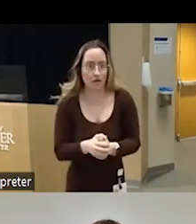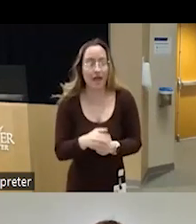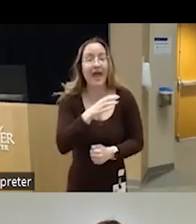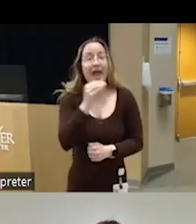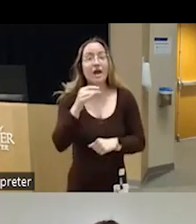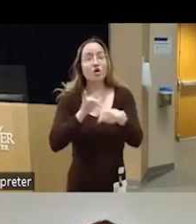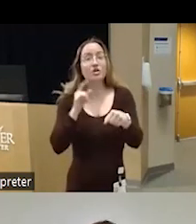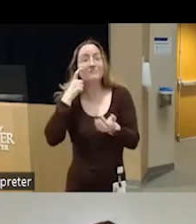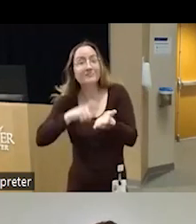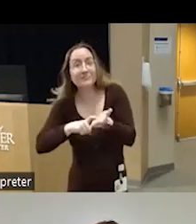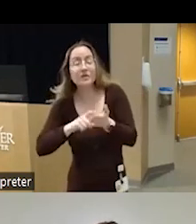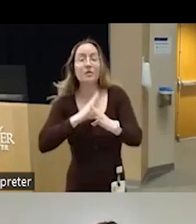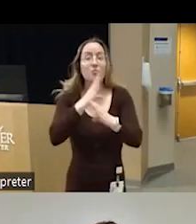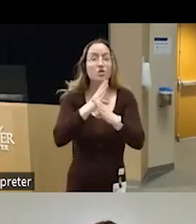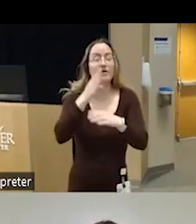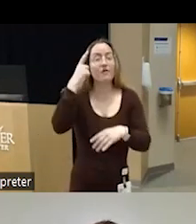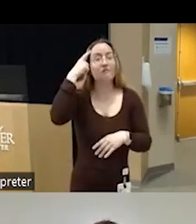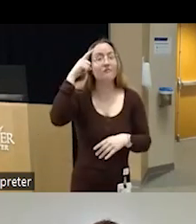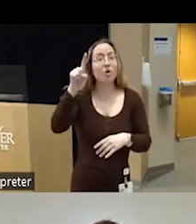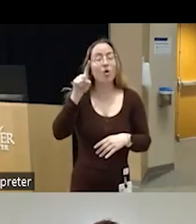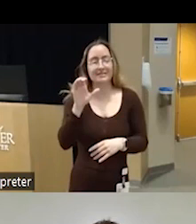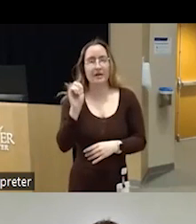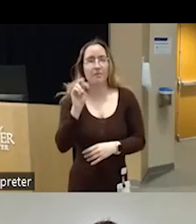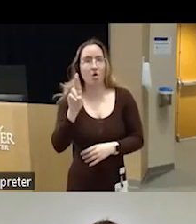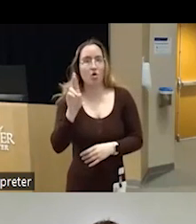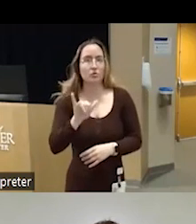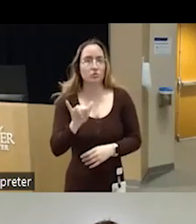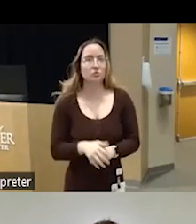prevention of cardiovascular disorders as well as intervention.